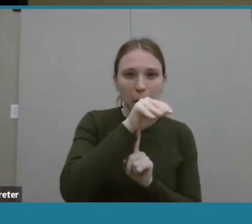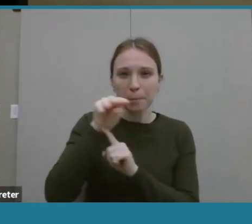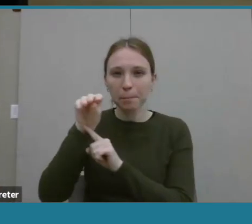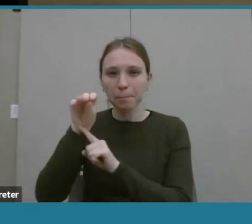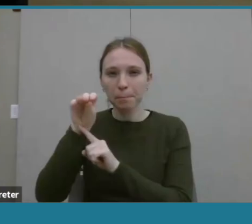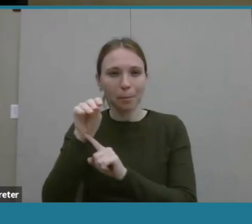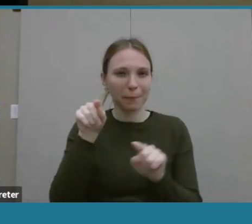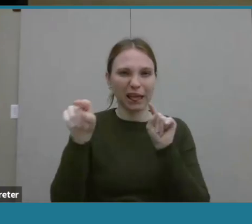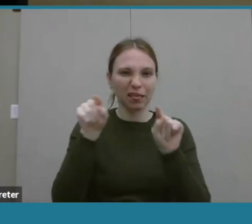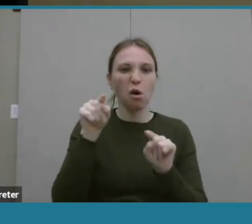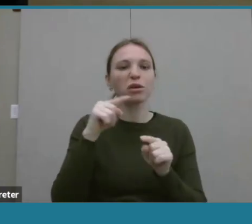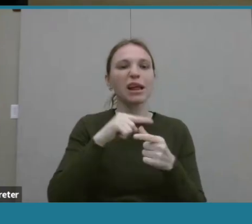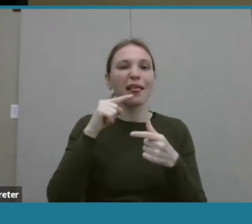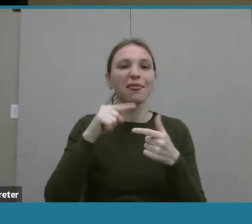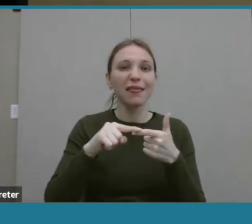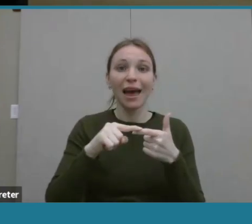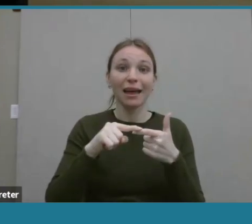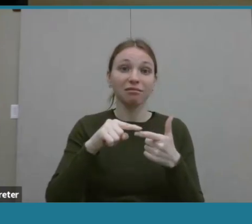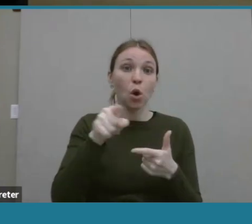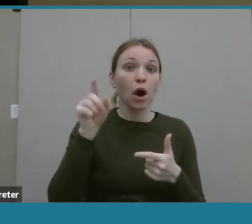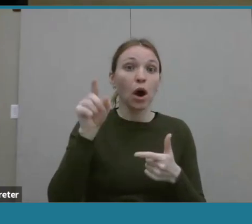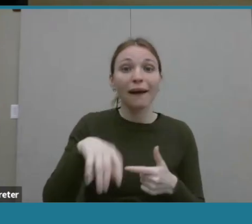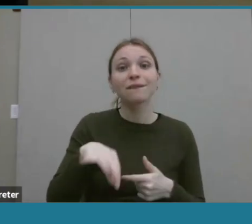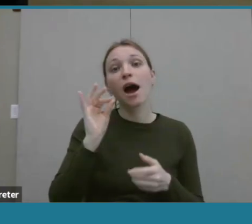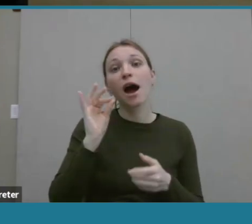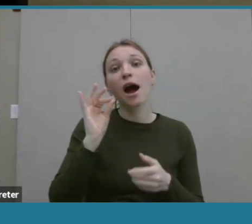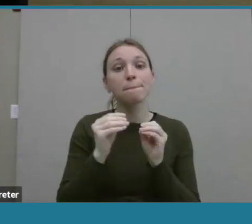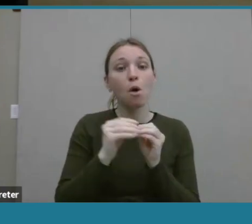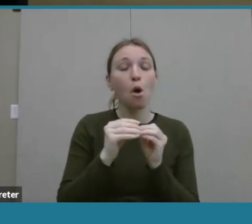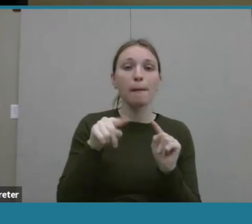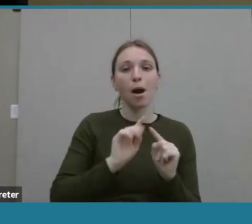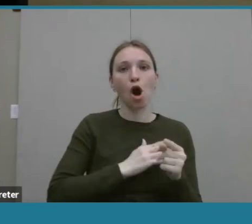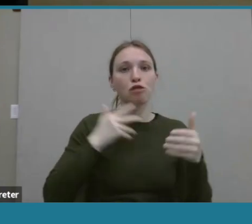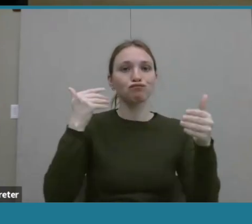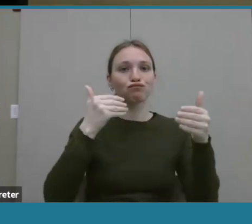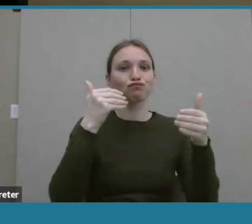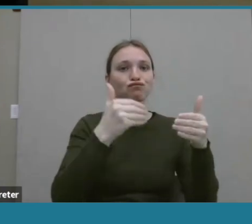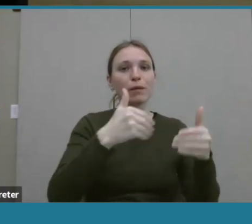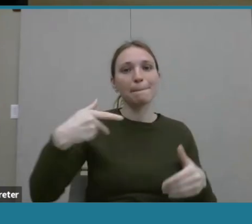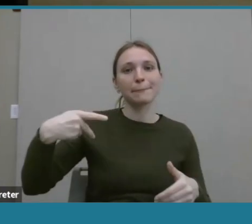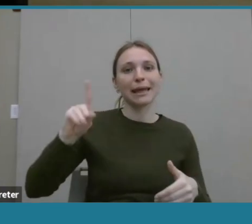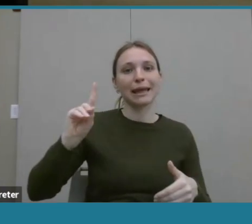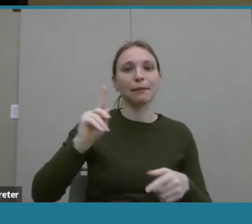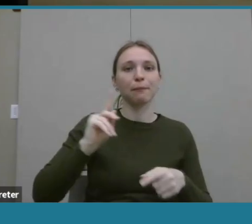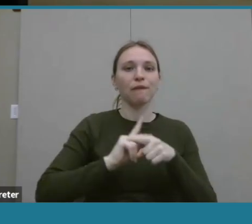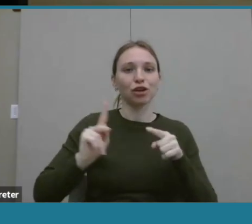The newsletter is awesome. You'll find out more about our upcoming professional development programs as well